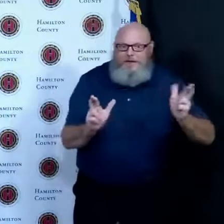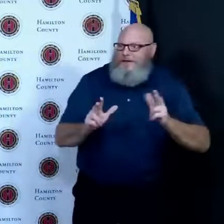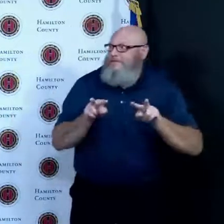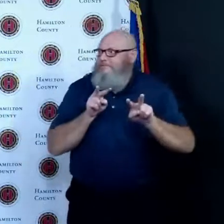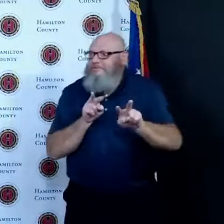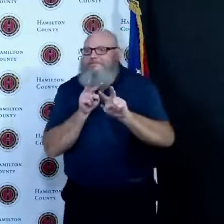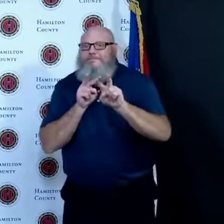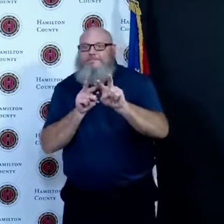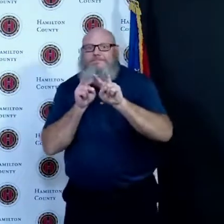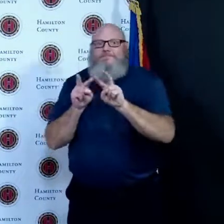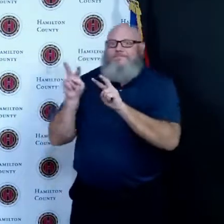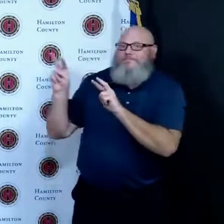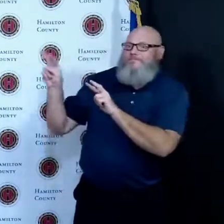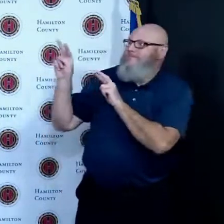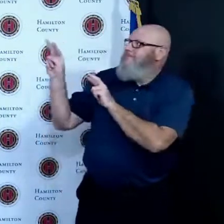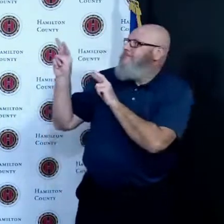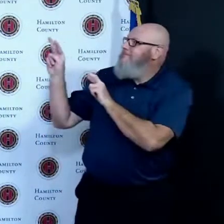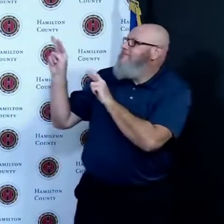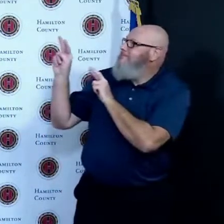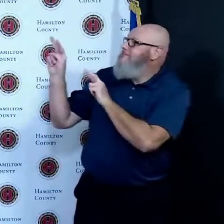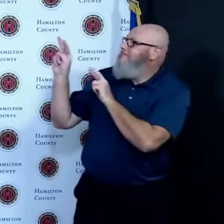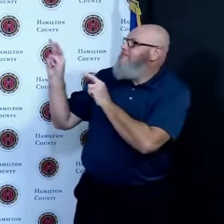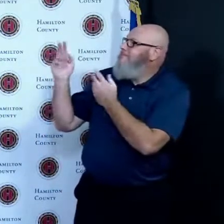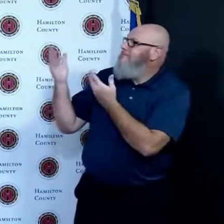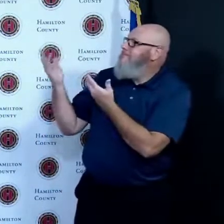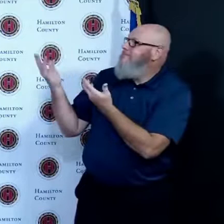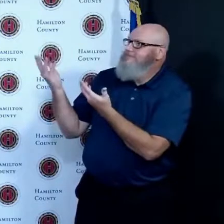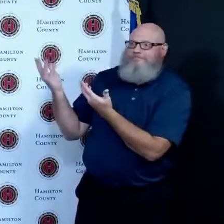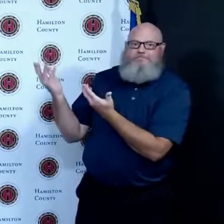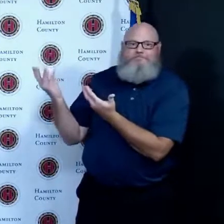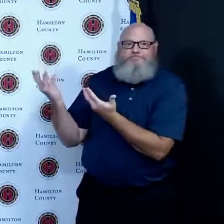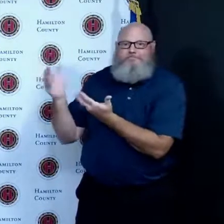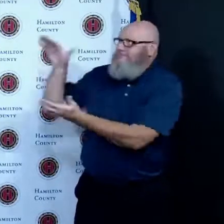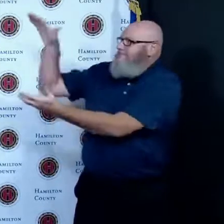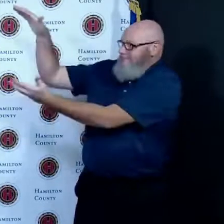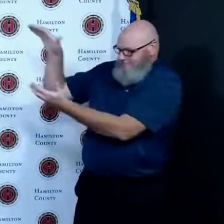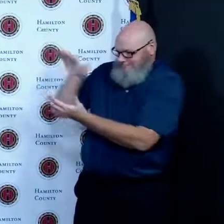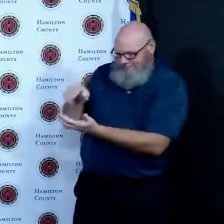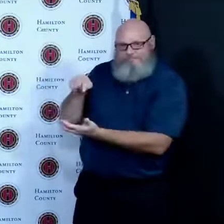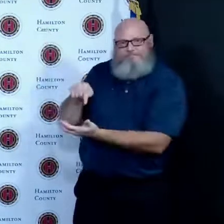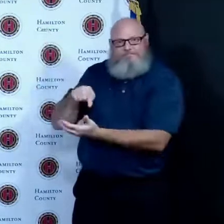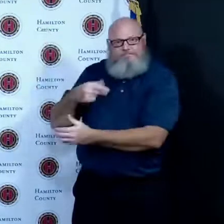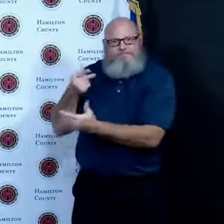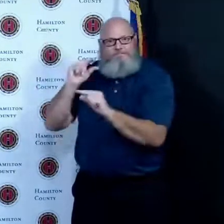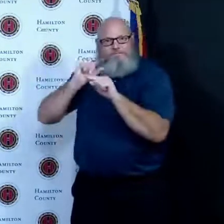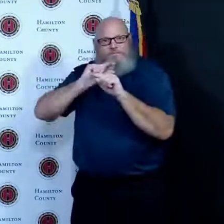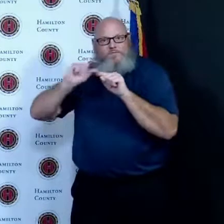we're not going to be able to do that and we are going to work through that population with the